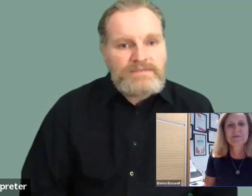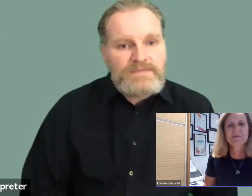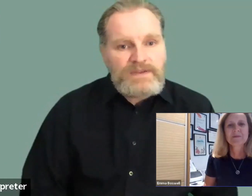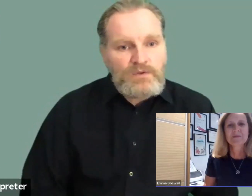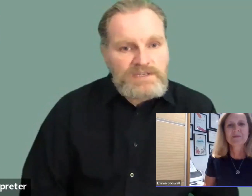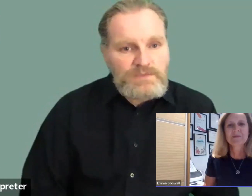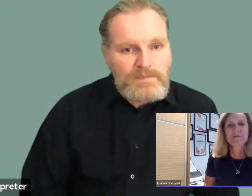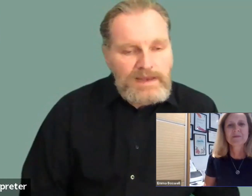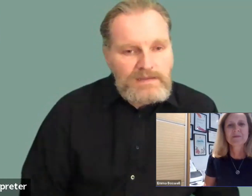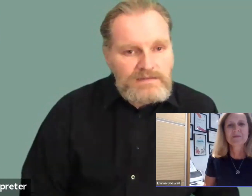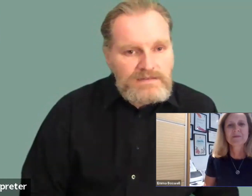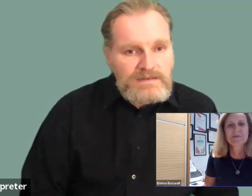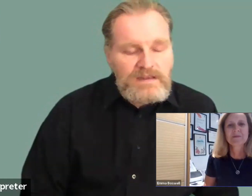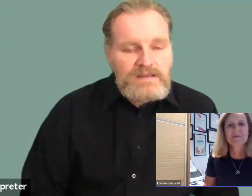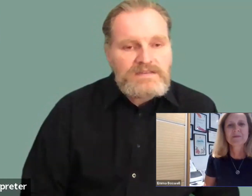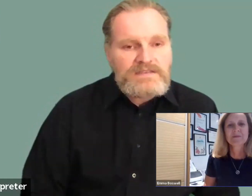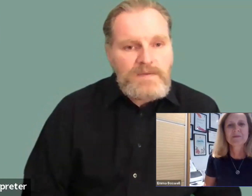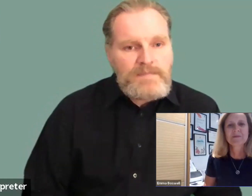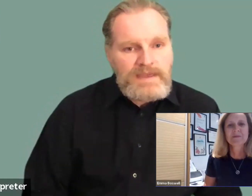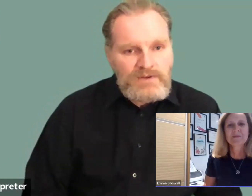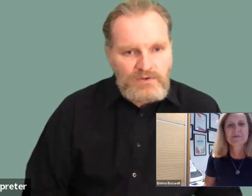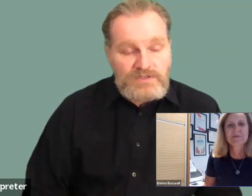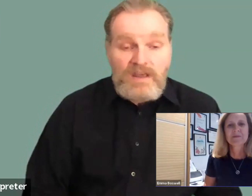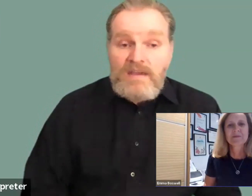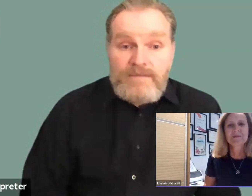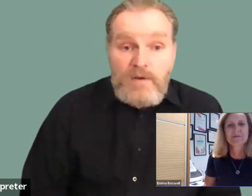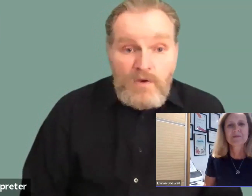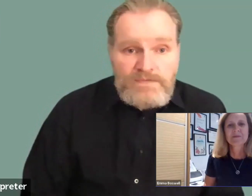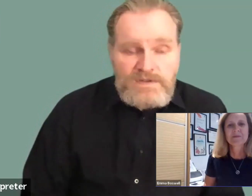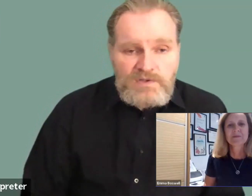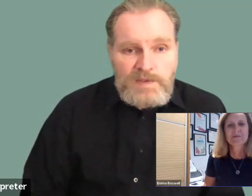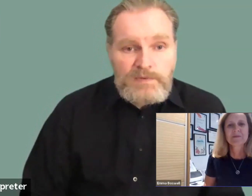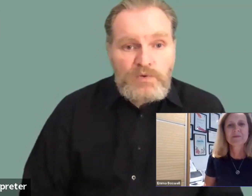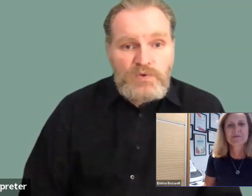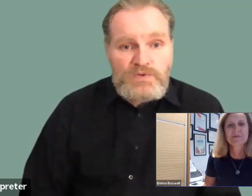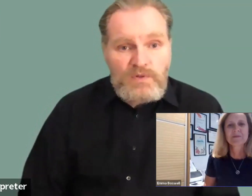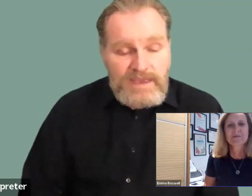have difficulties with balance, some may not. Very often, those people who lose all their